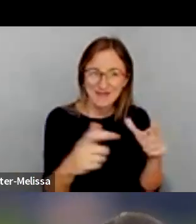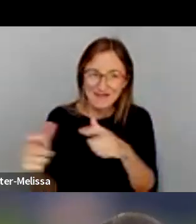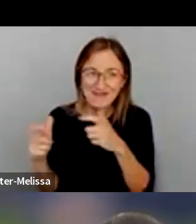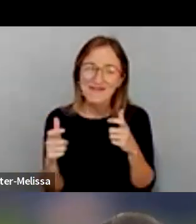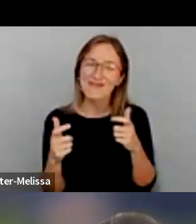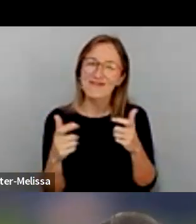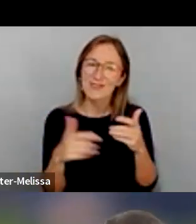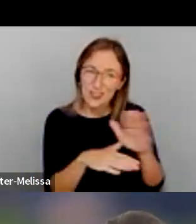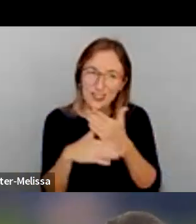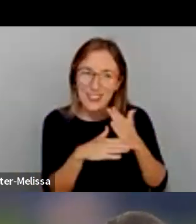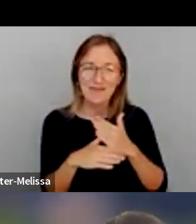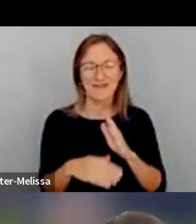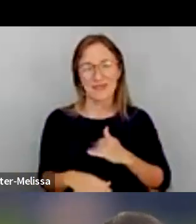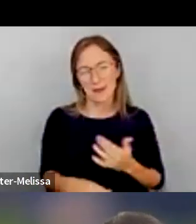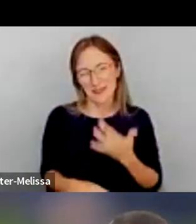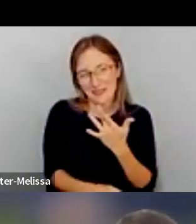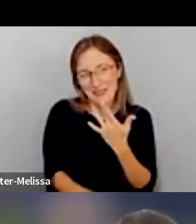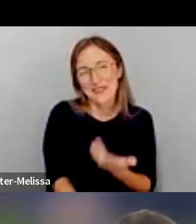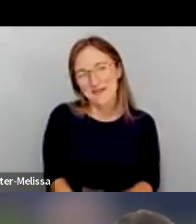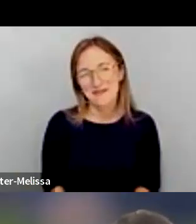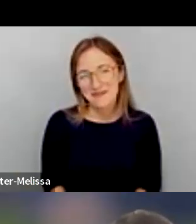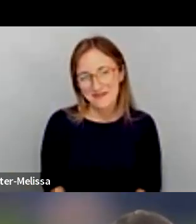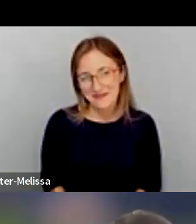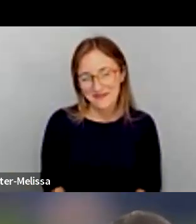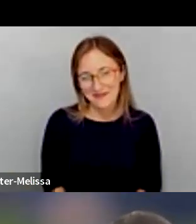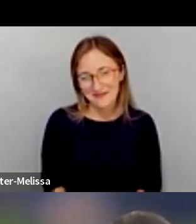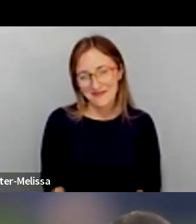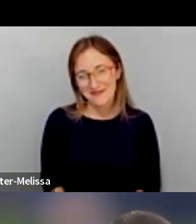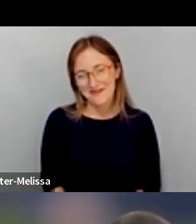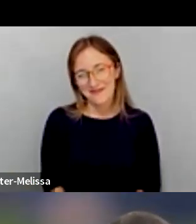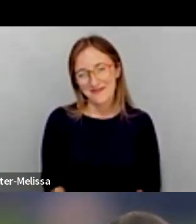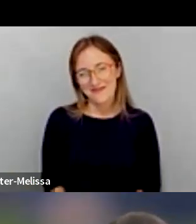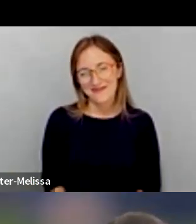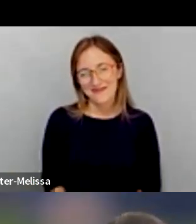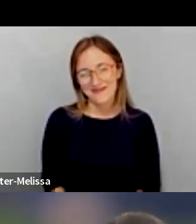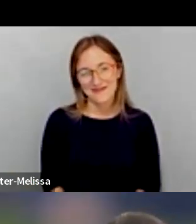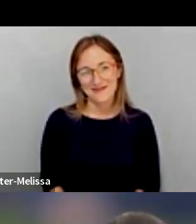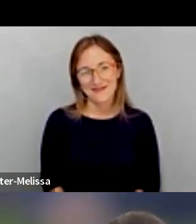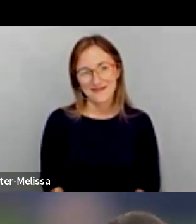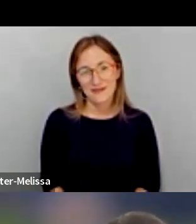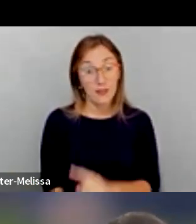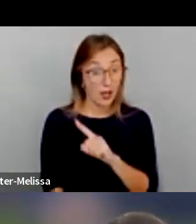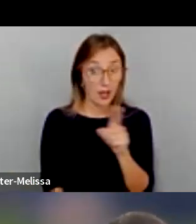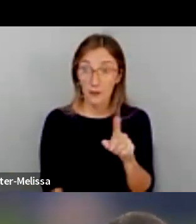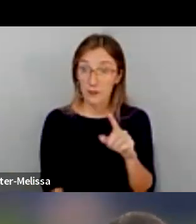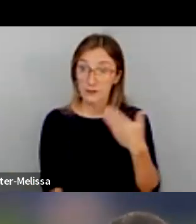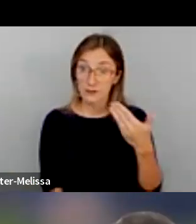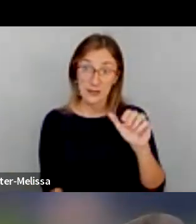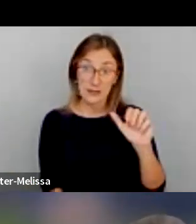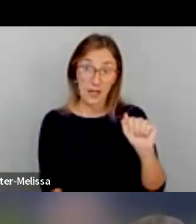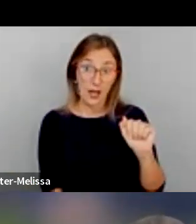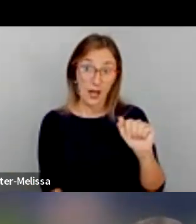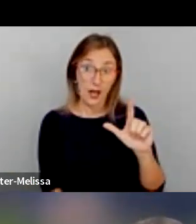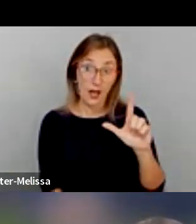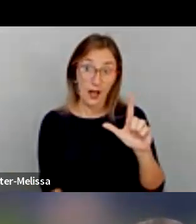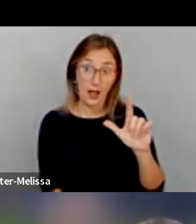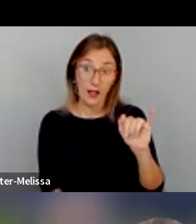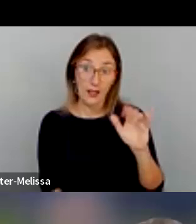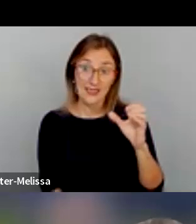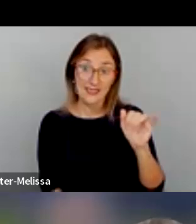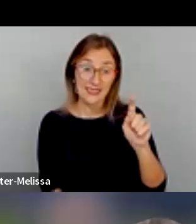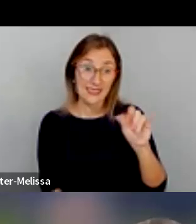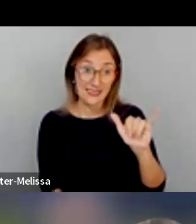a potluck style meal. Have done it for a couple of years in a row